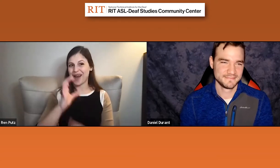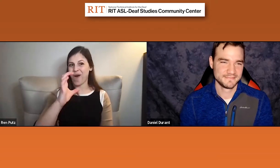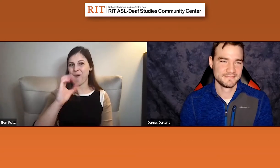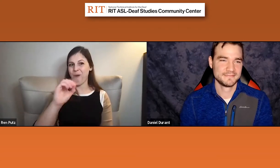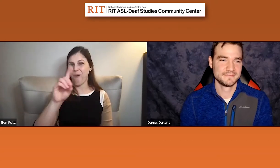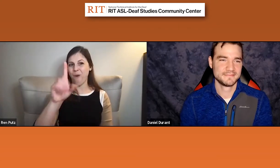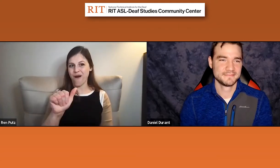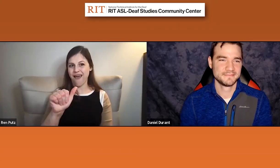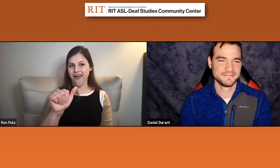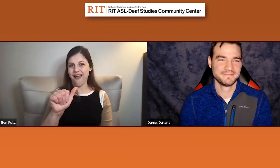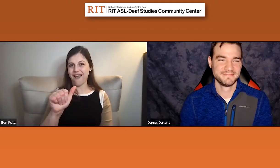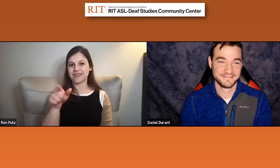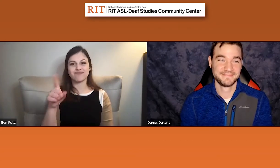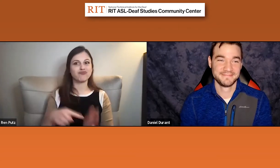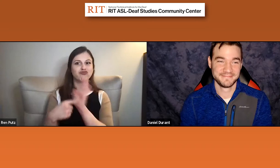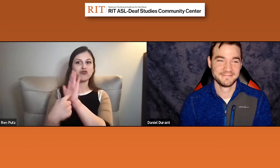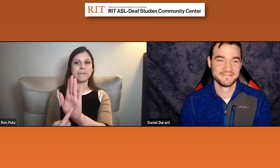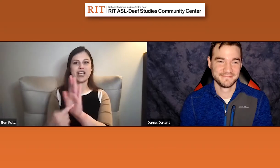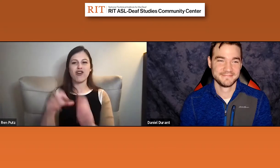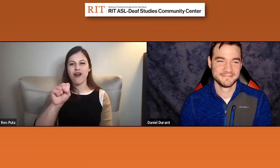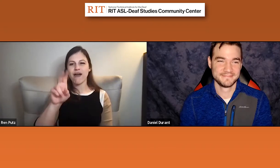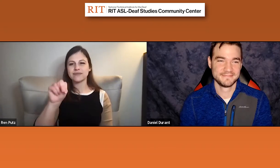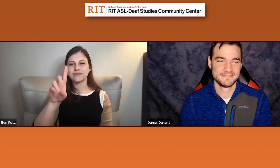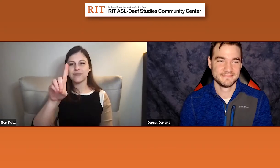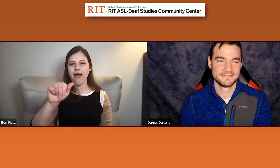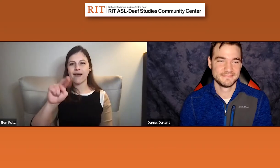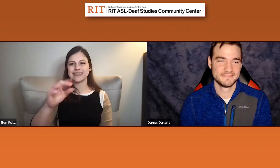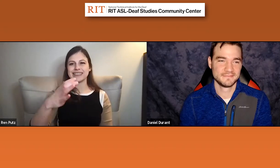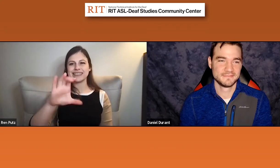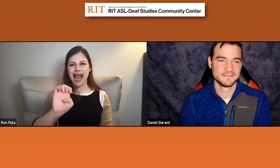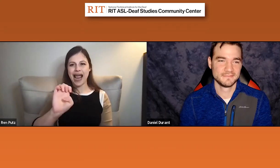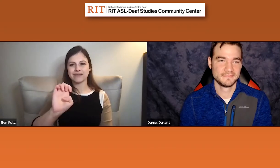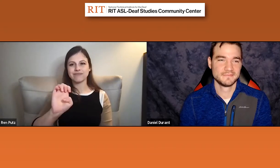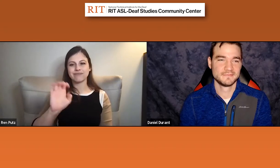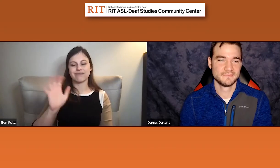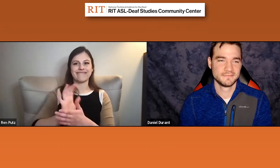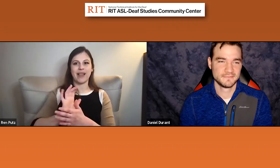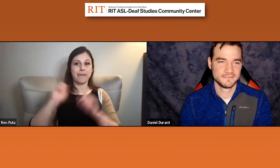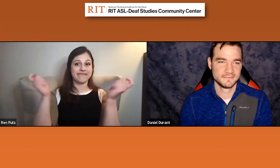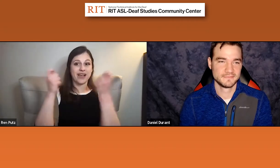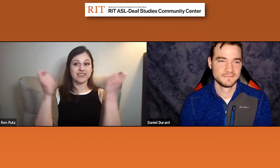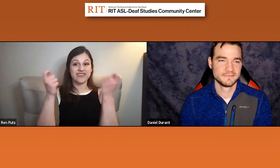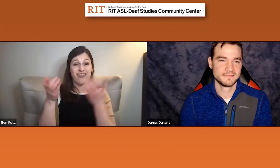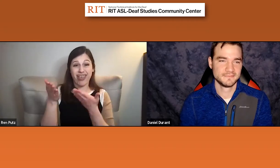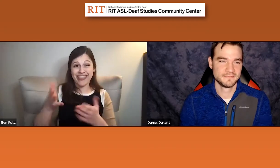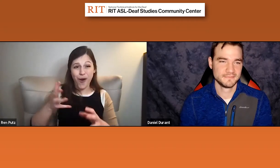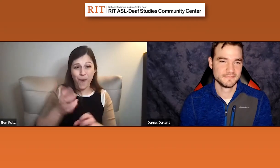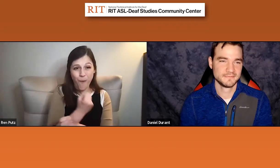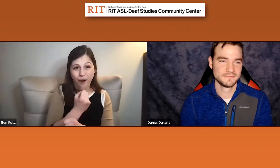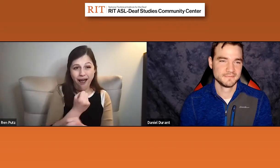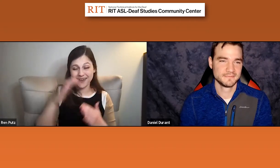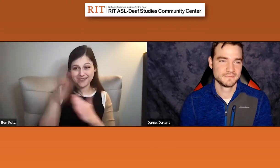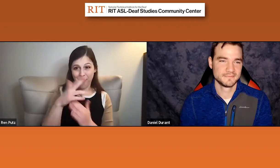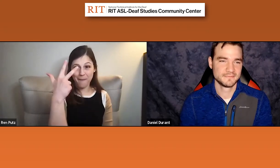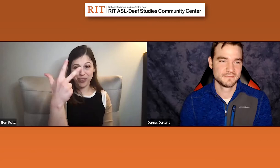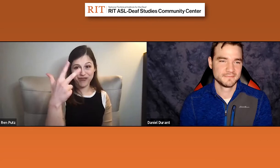and the new full-length film "CODA" that was recently shown at the Sundance Film Festival that won one